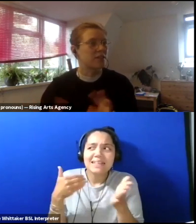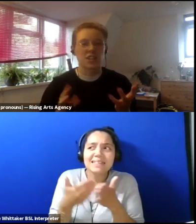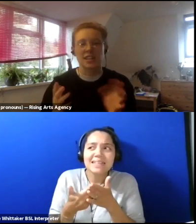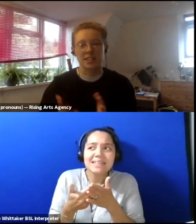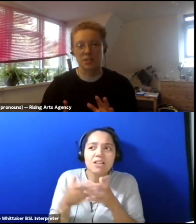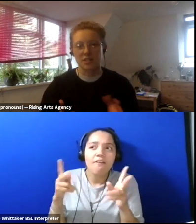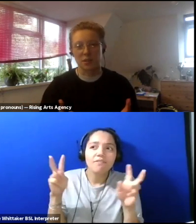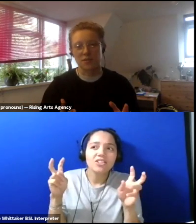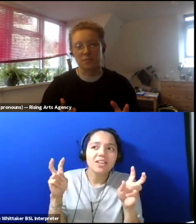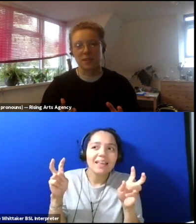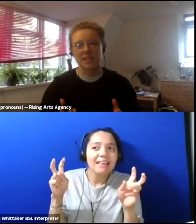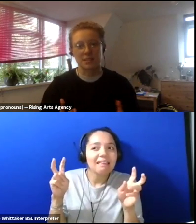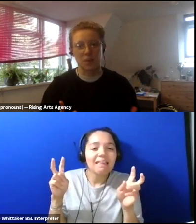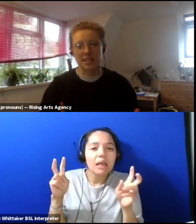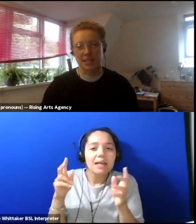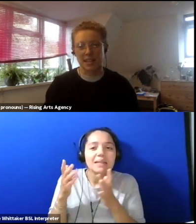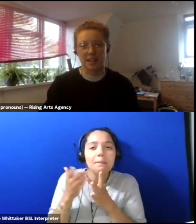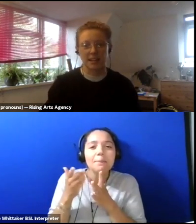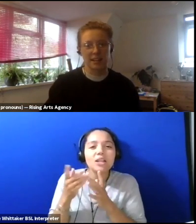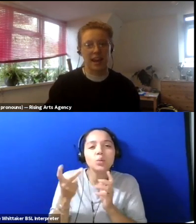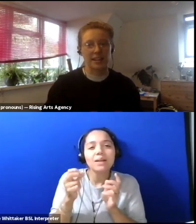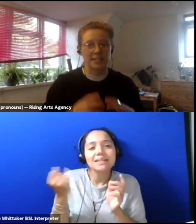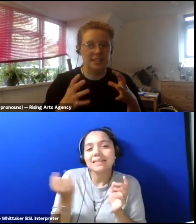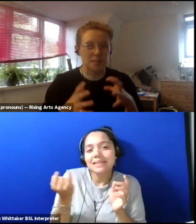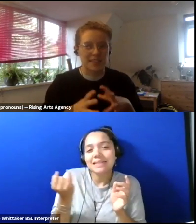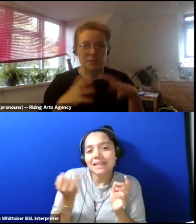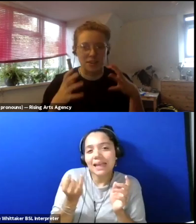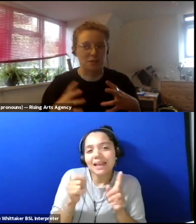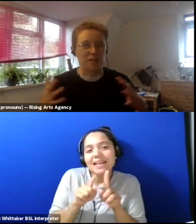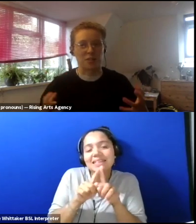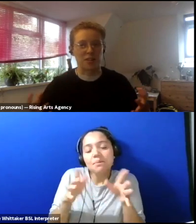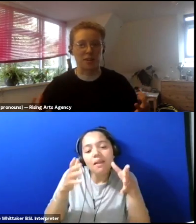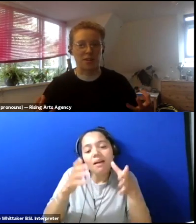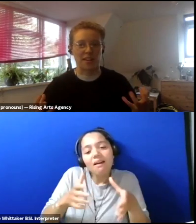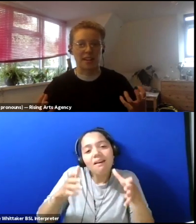been going officially since mid 2016. And it's the similar thing where it's growing and growing and growing.